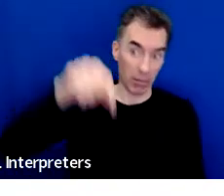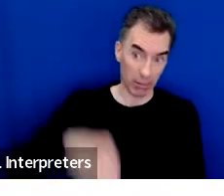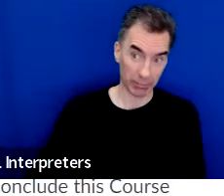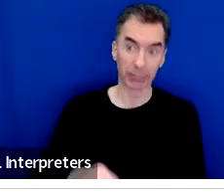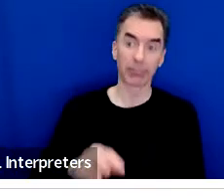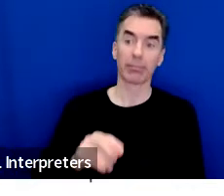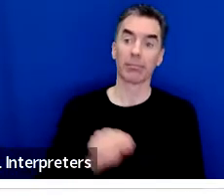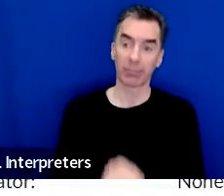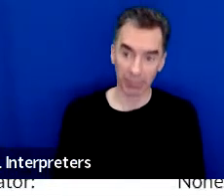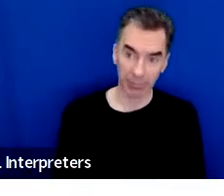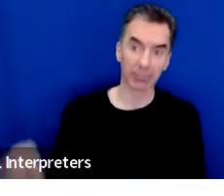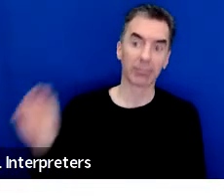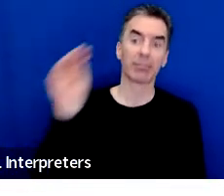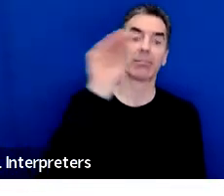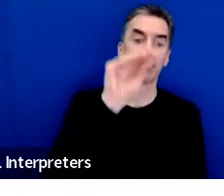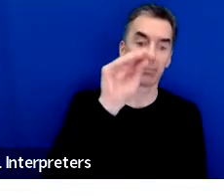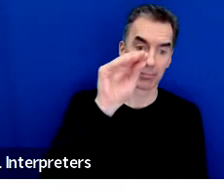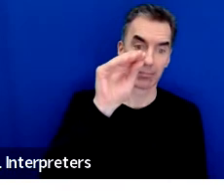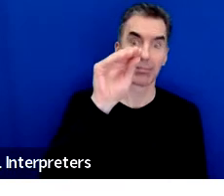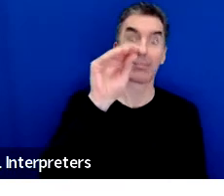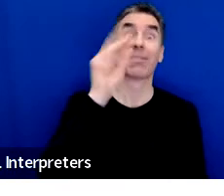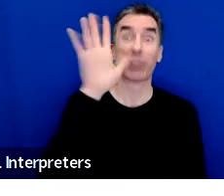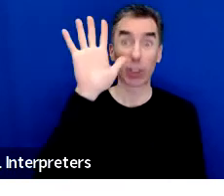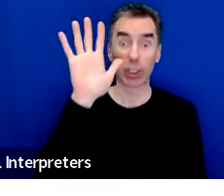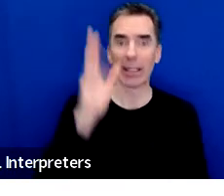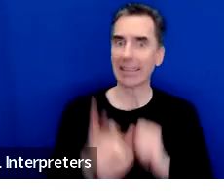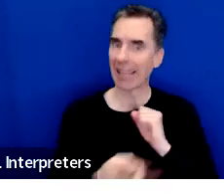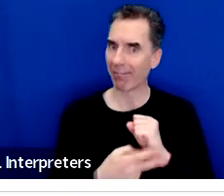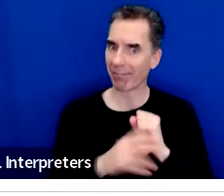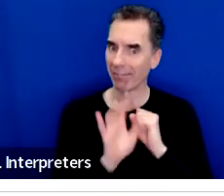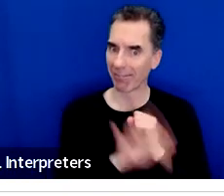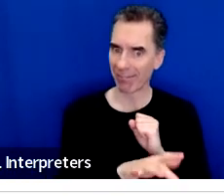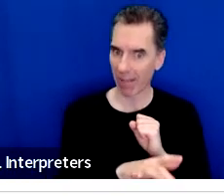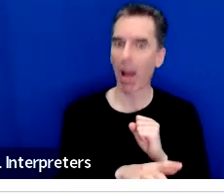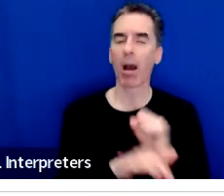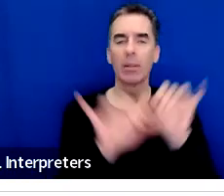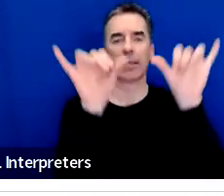and then make sure, make sure you save and it will be in your